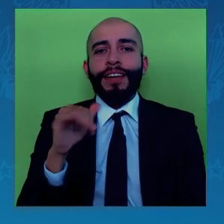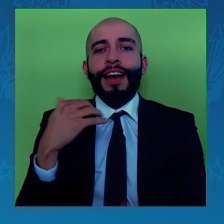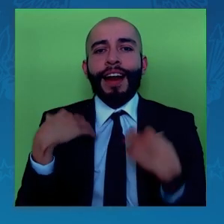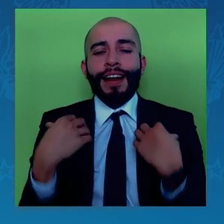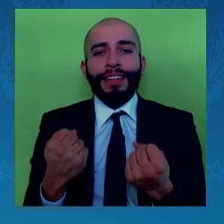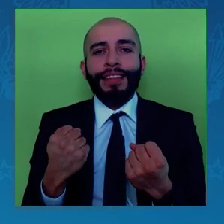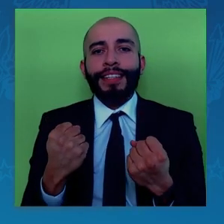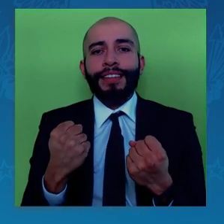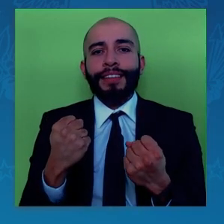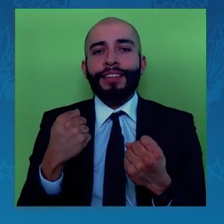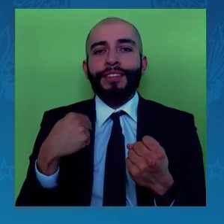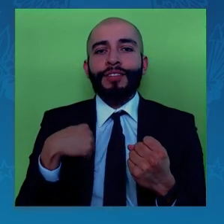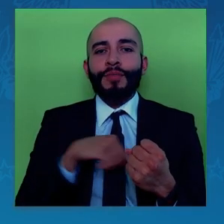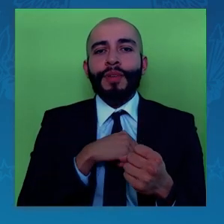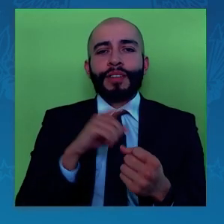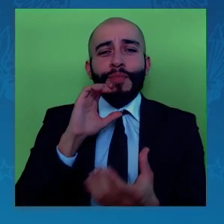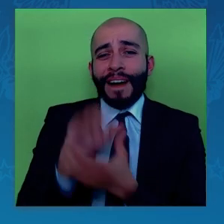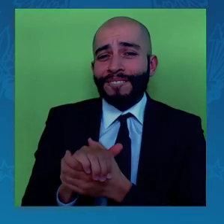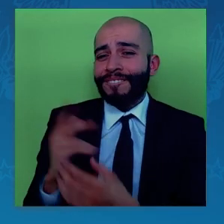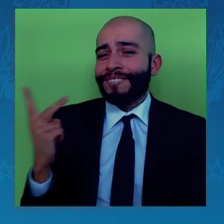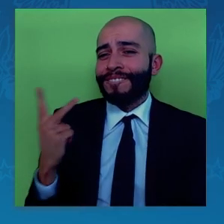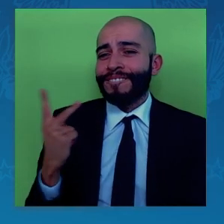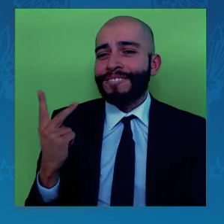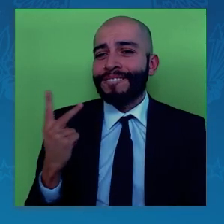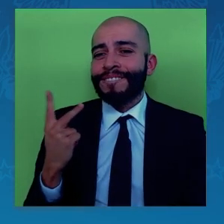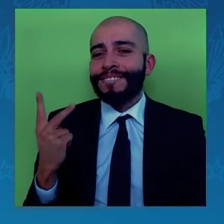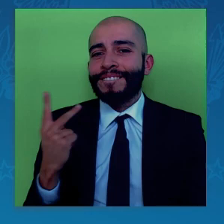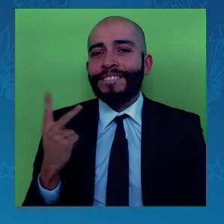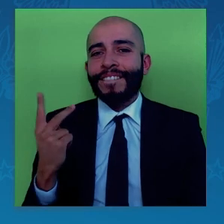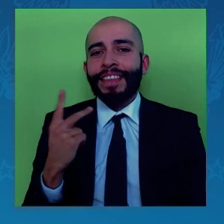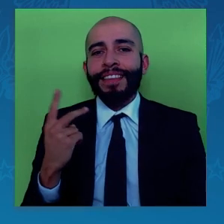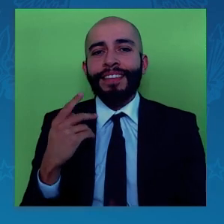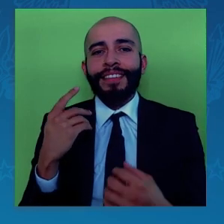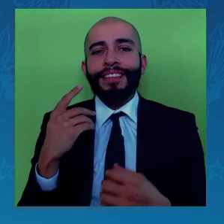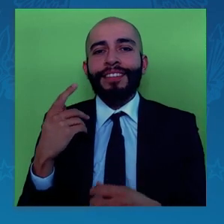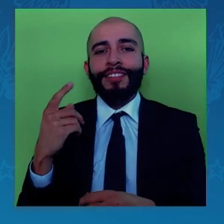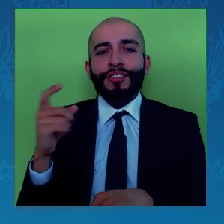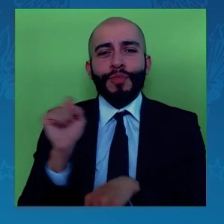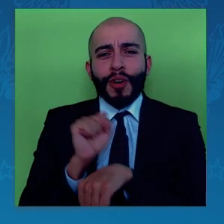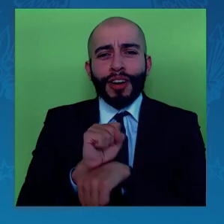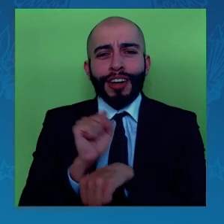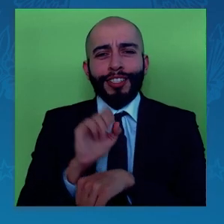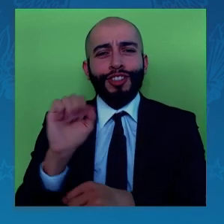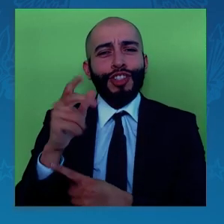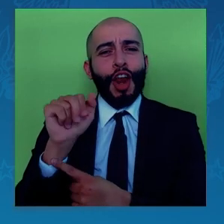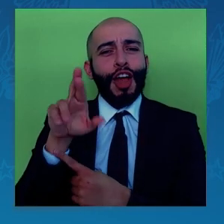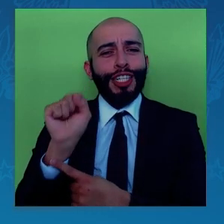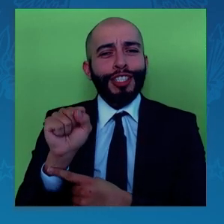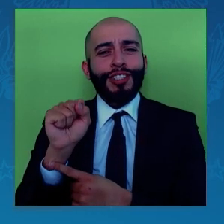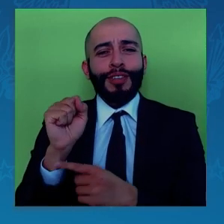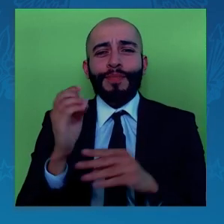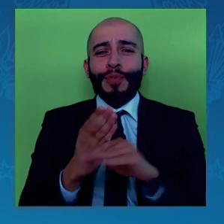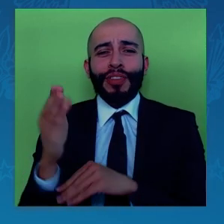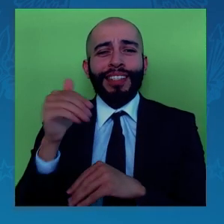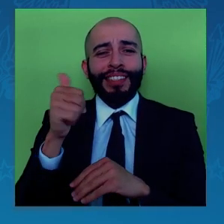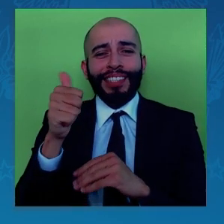And more than 10000 sites. In every state and at the Human Resources and Services Administration,